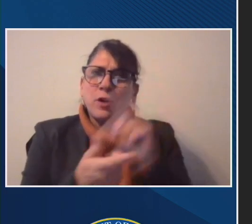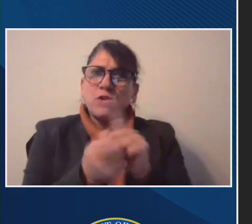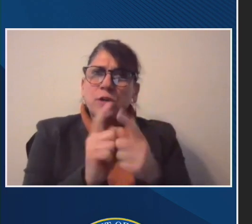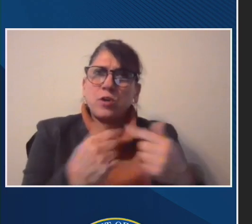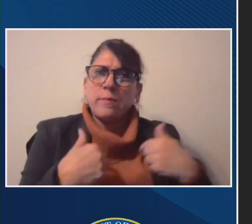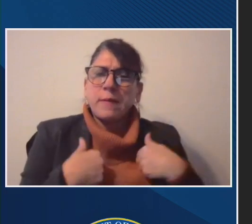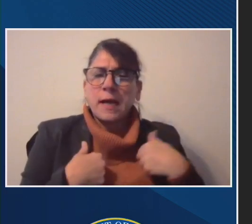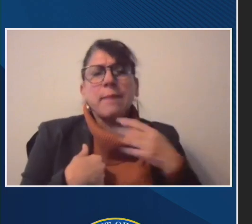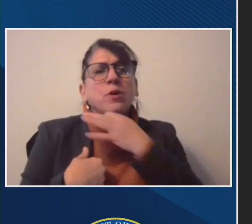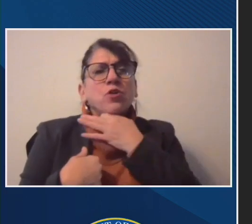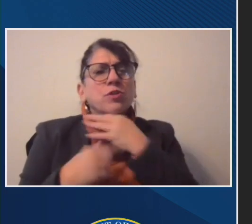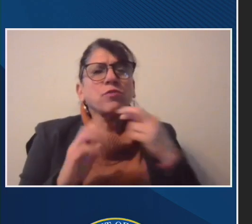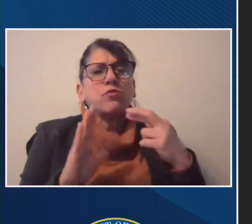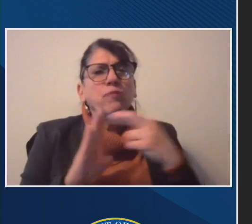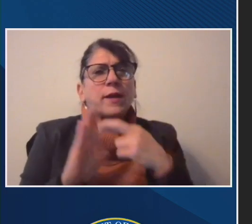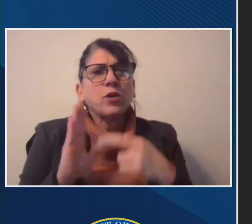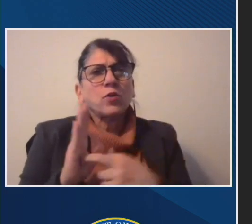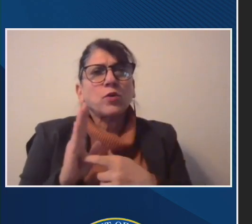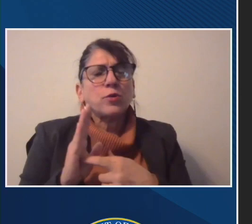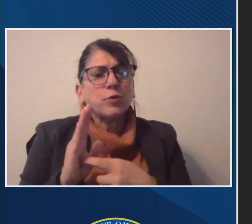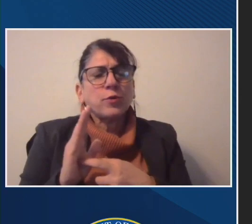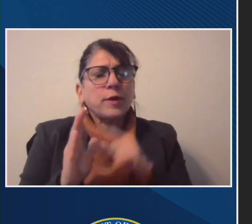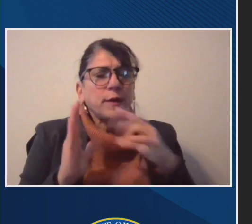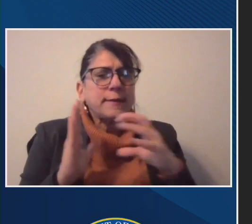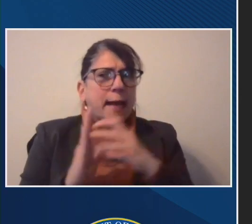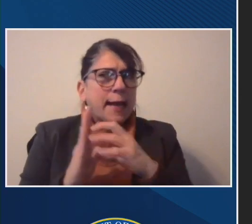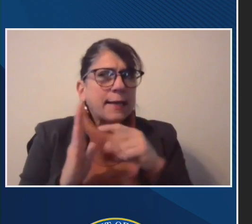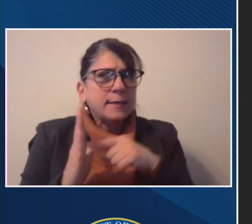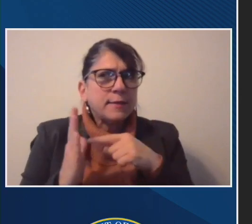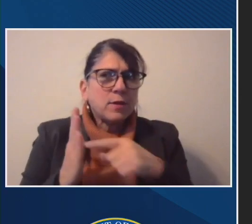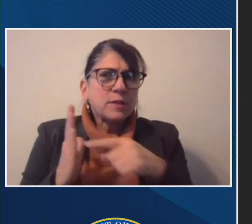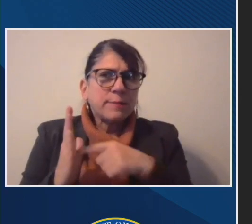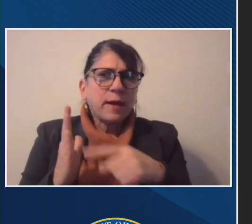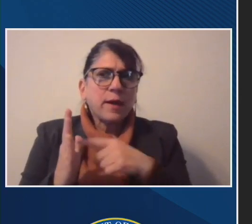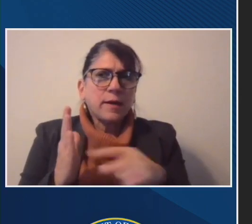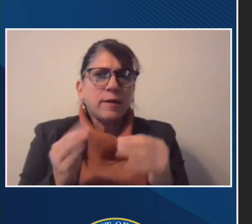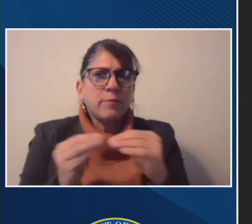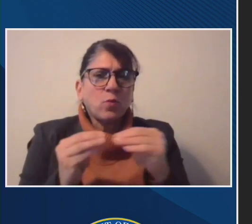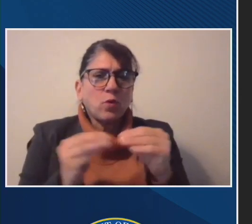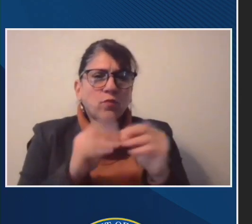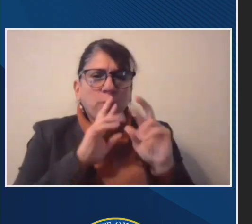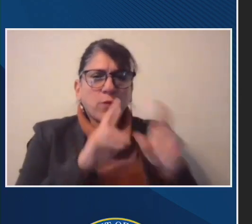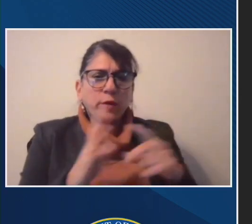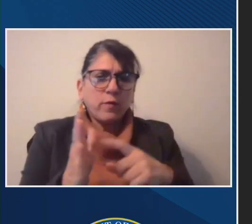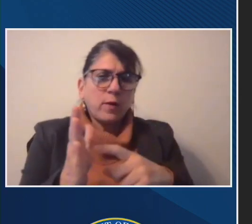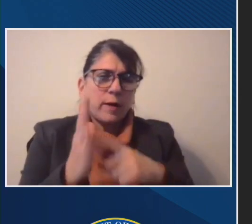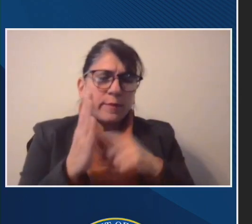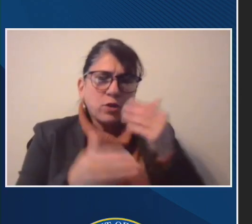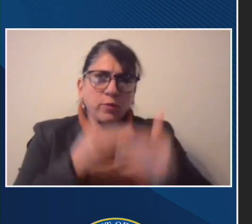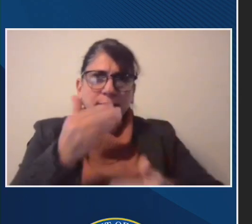where it talks about additional reporting requirements or procedures. I would just love to hear from the Department a bit about what exactly that's